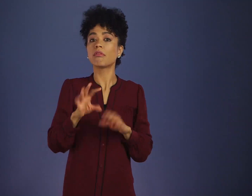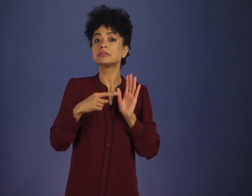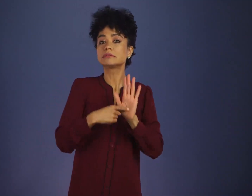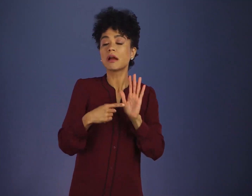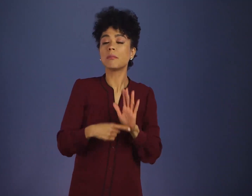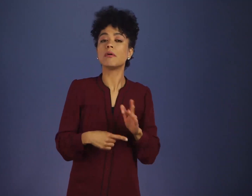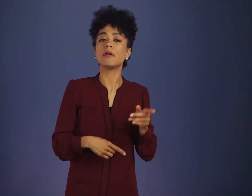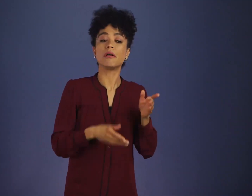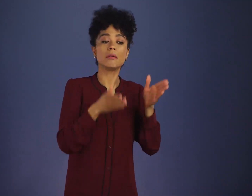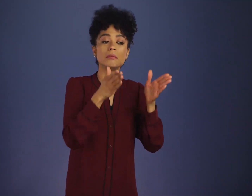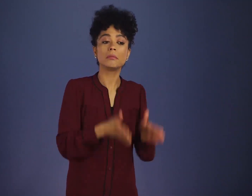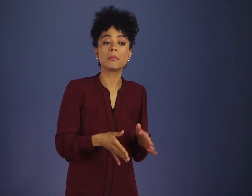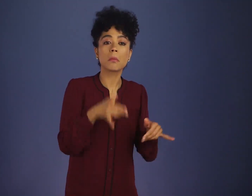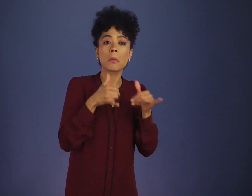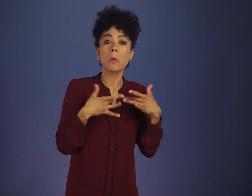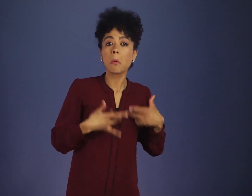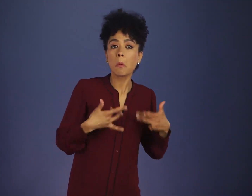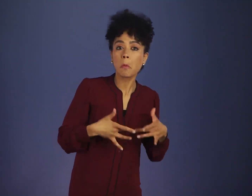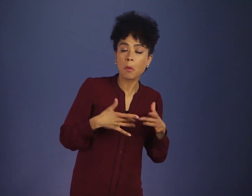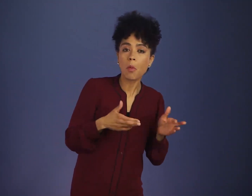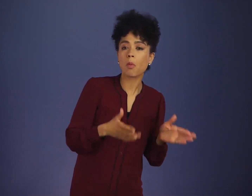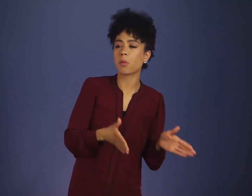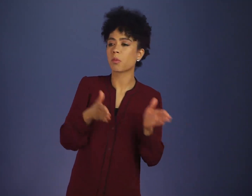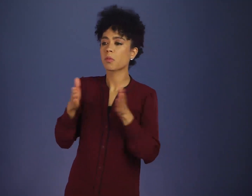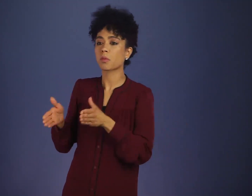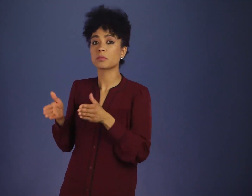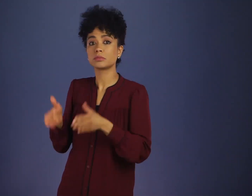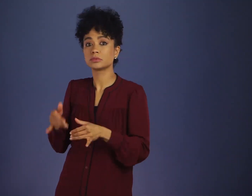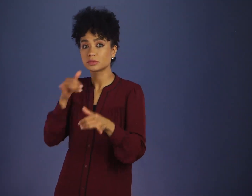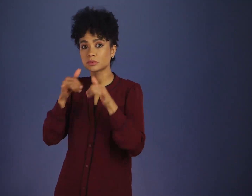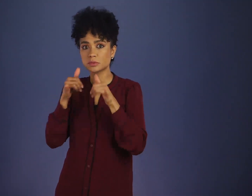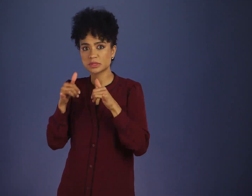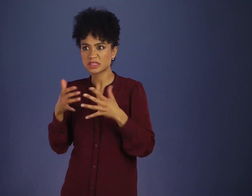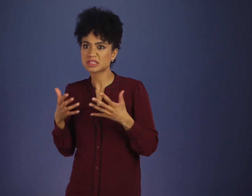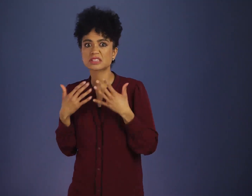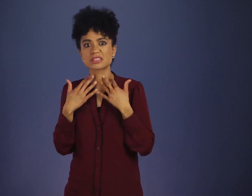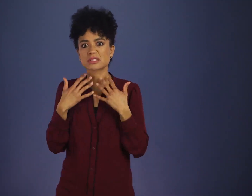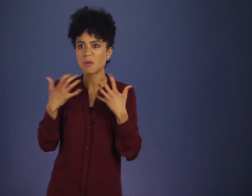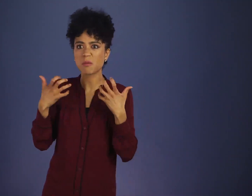Of course the depressive and the power-driver are personality extremes,